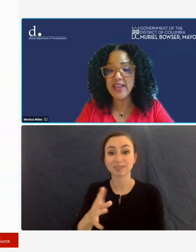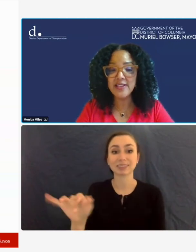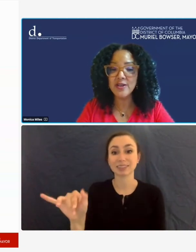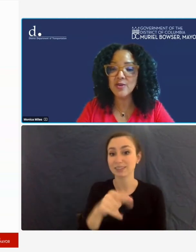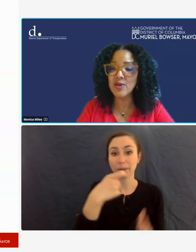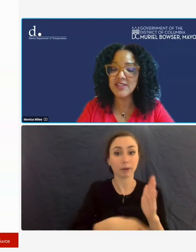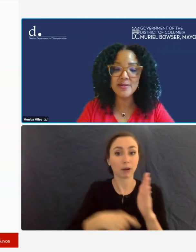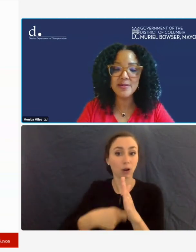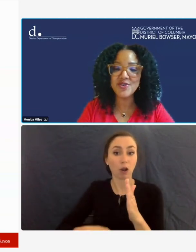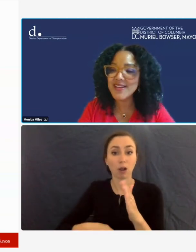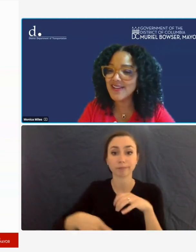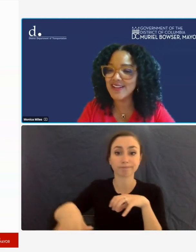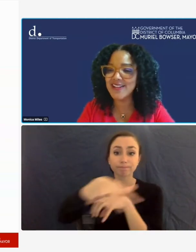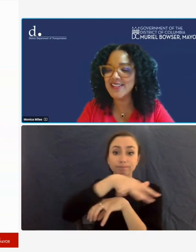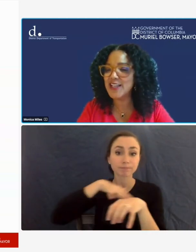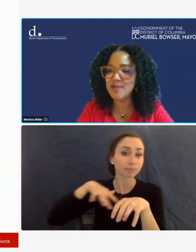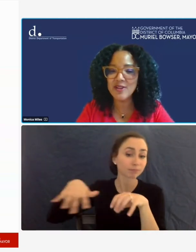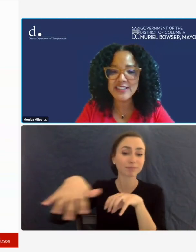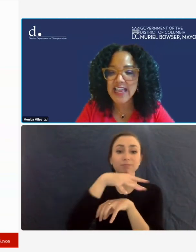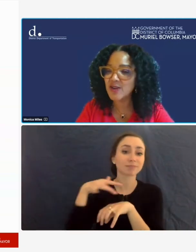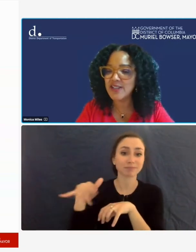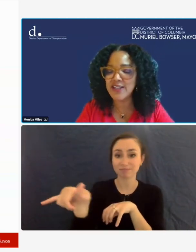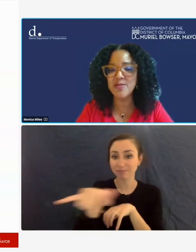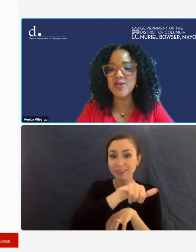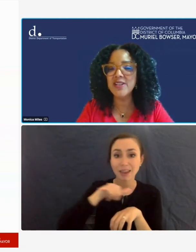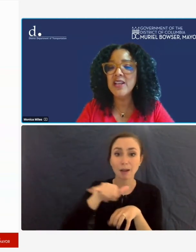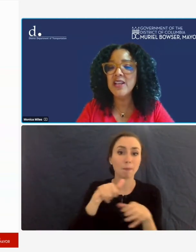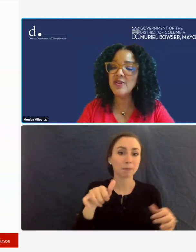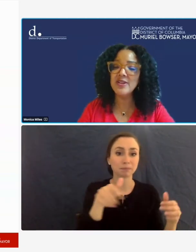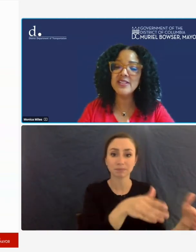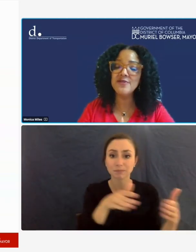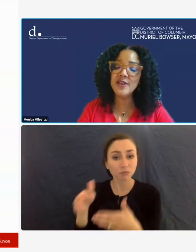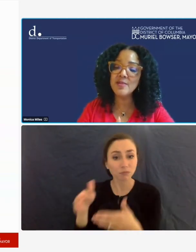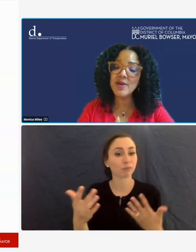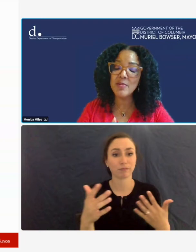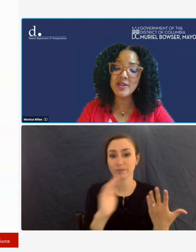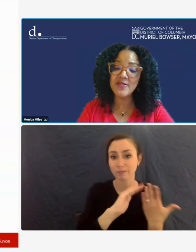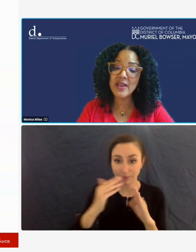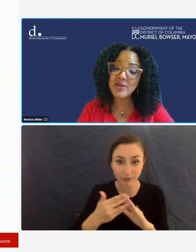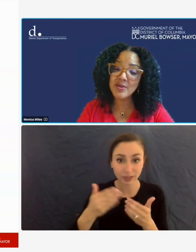know on the same street and in the same town and neighborhood because the fair market value of the